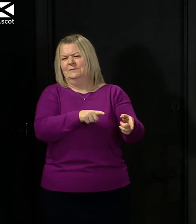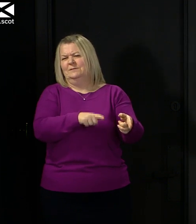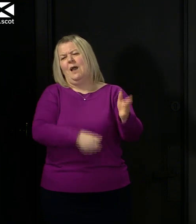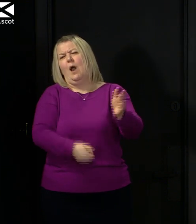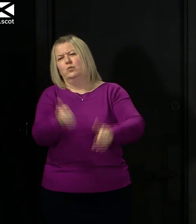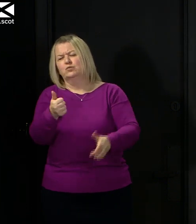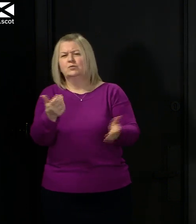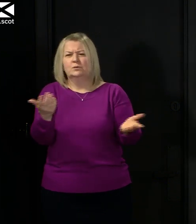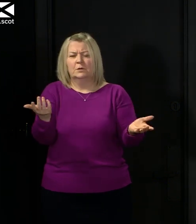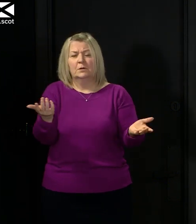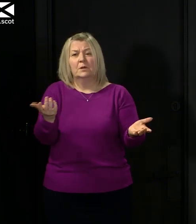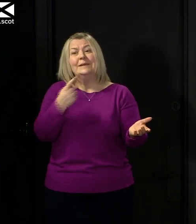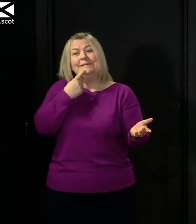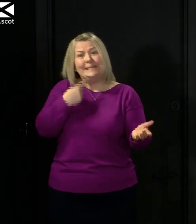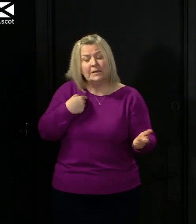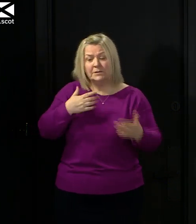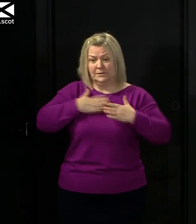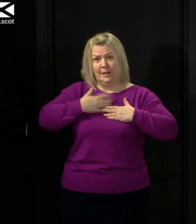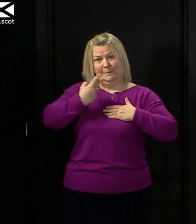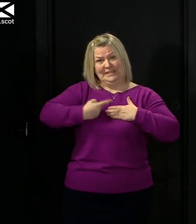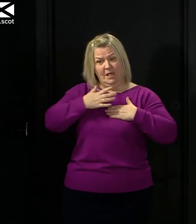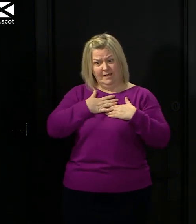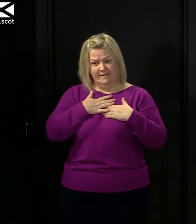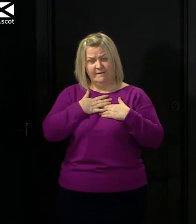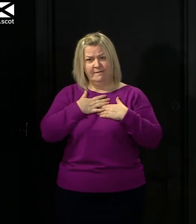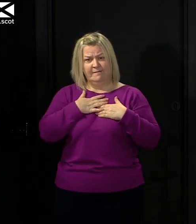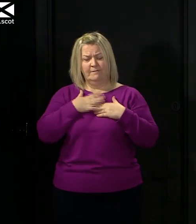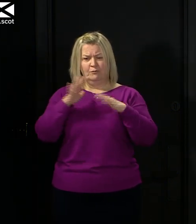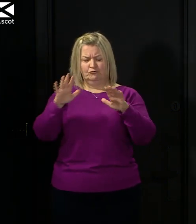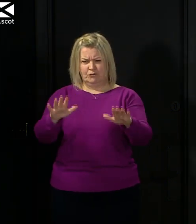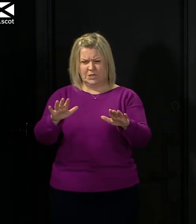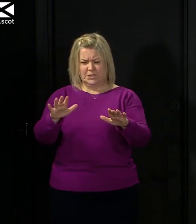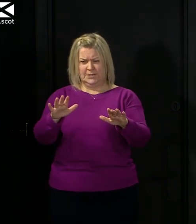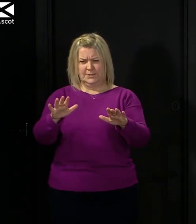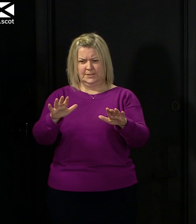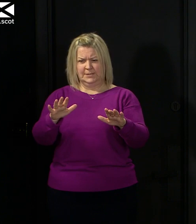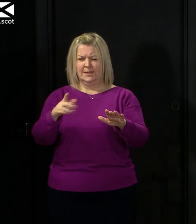the fore. Yesterday I was trying to work out what was the best thing to do in difficult